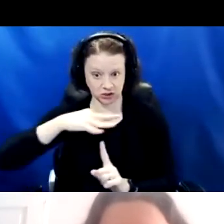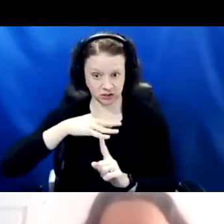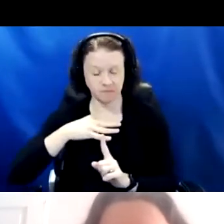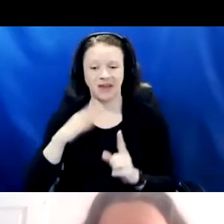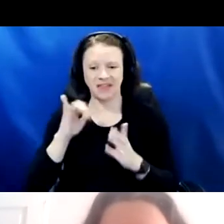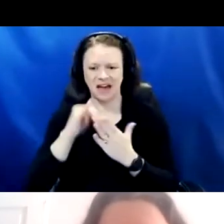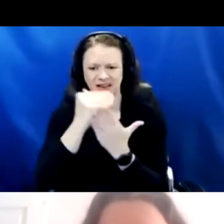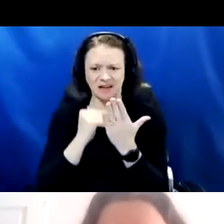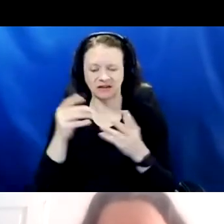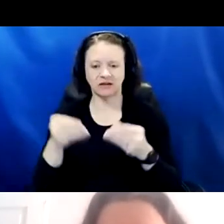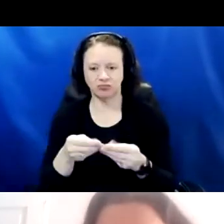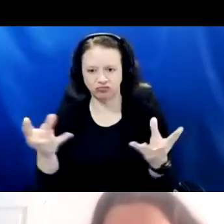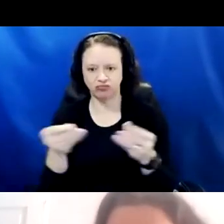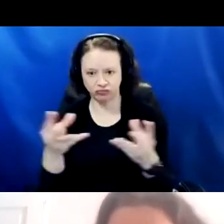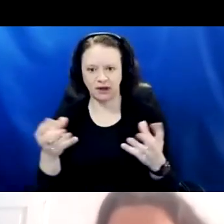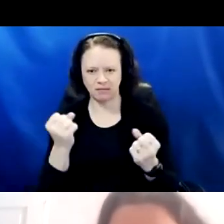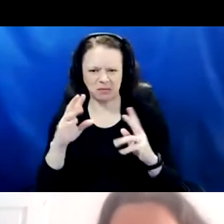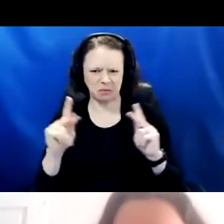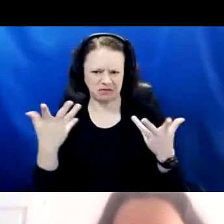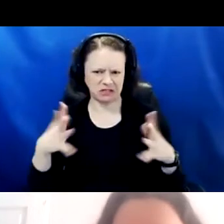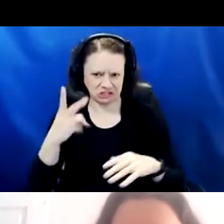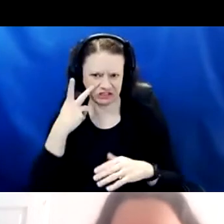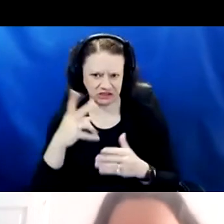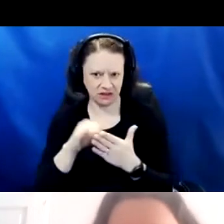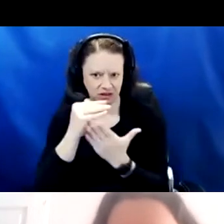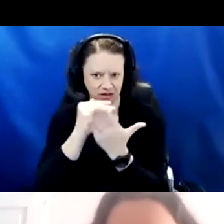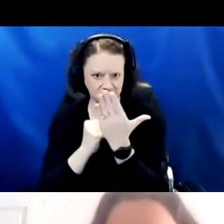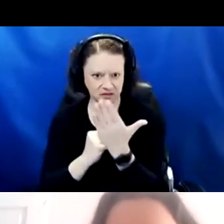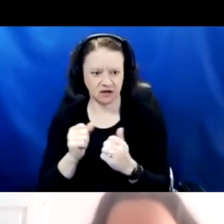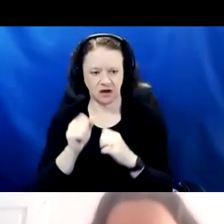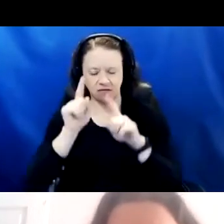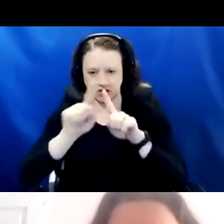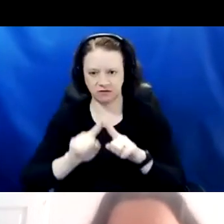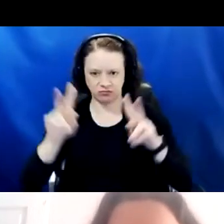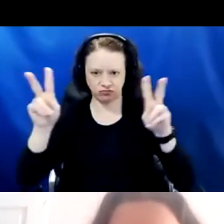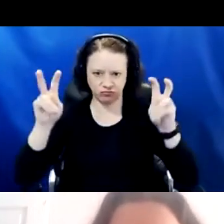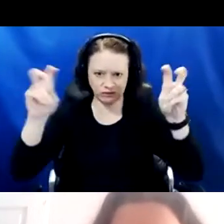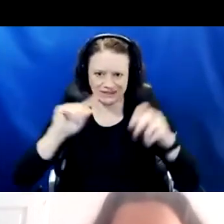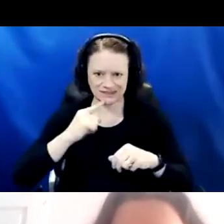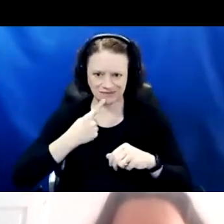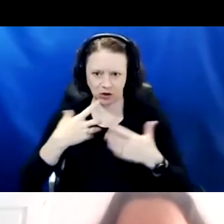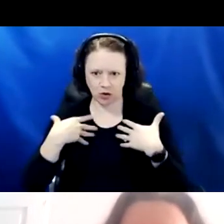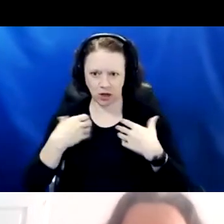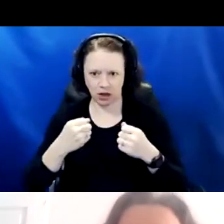A lot of people seen this list of quote, "severe health conditions."